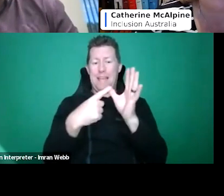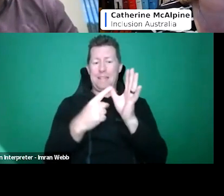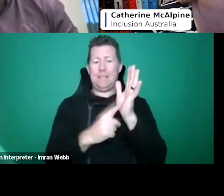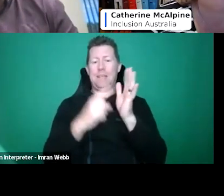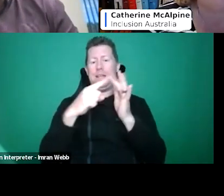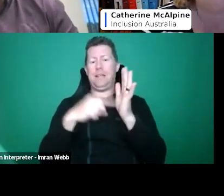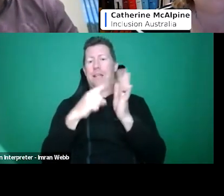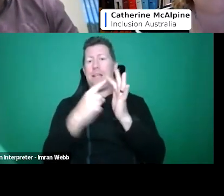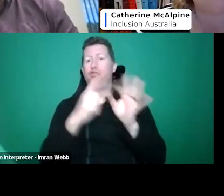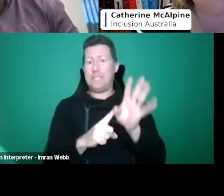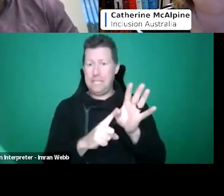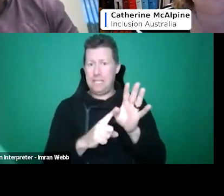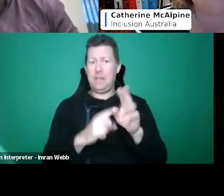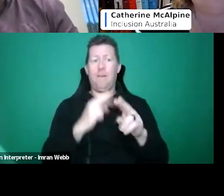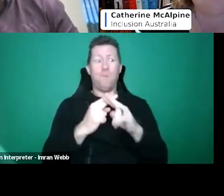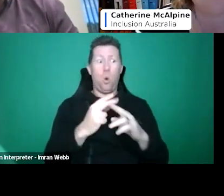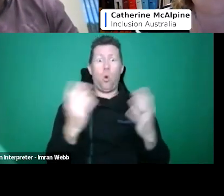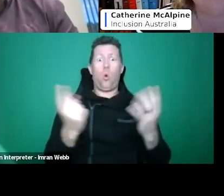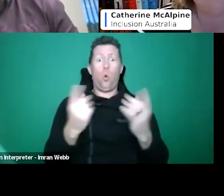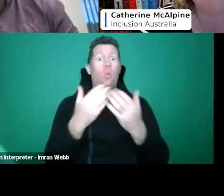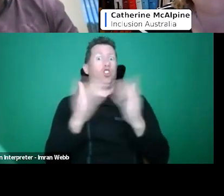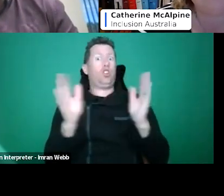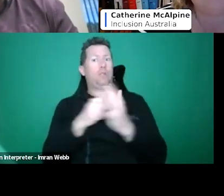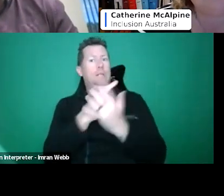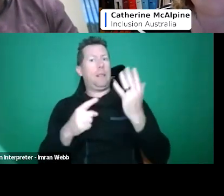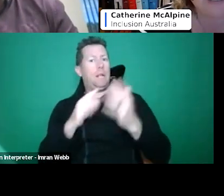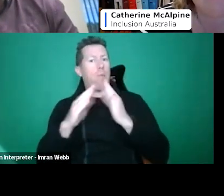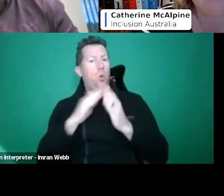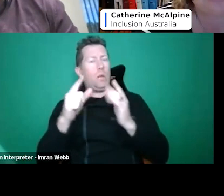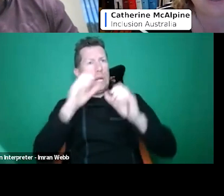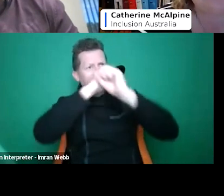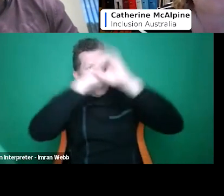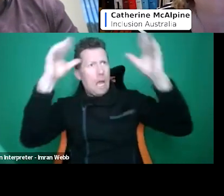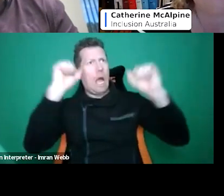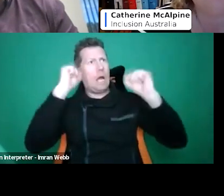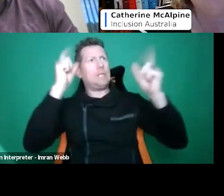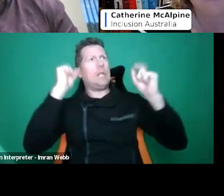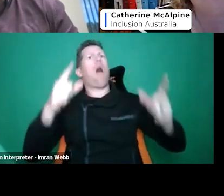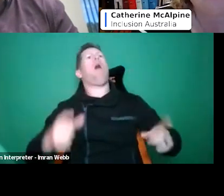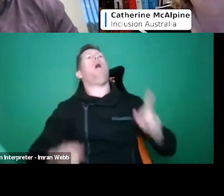and of the general disability community so that people really can be in charge of